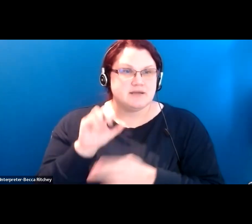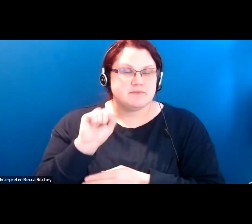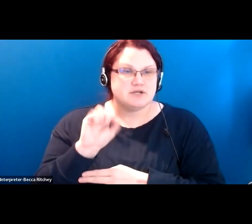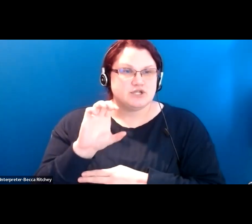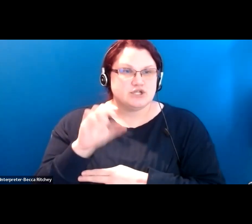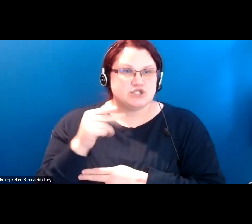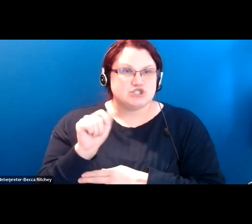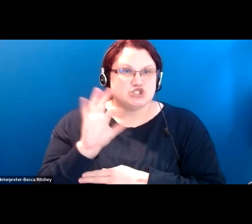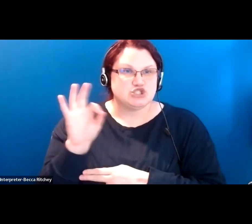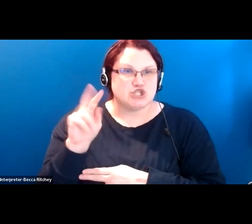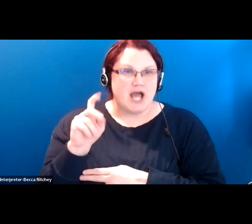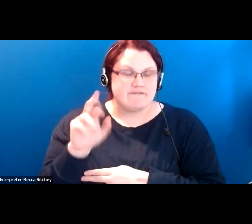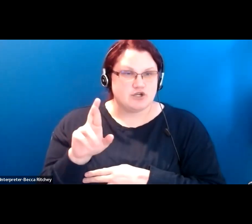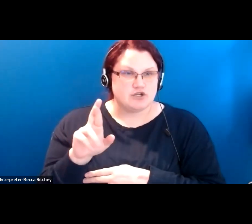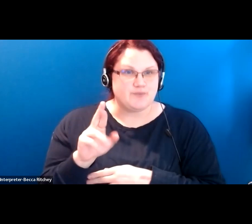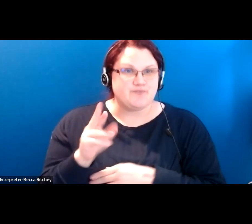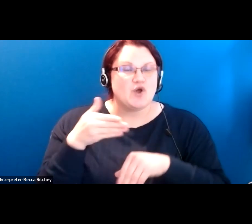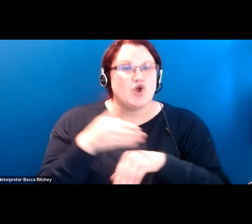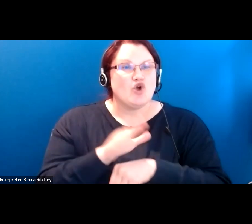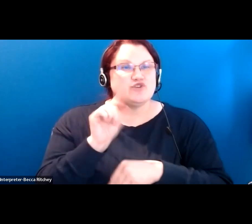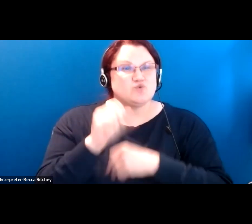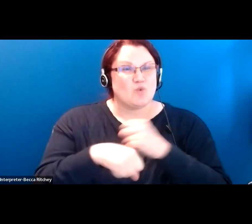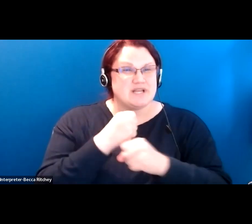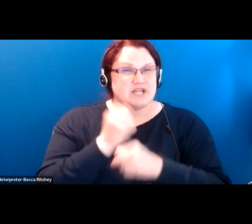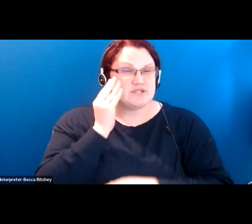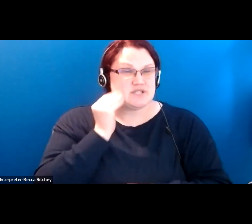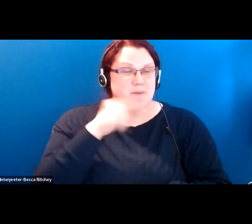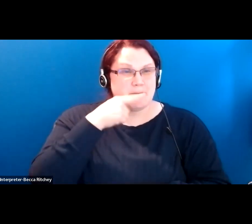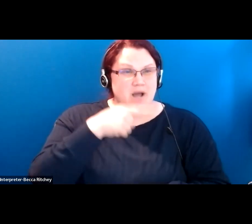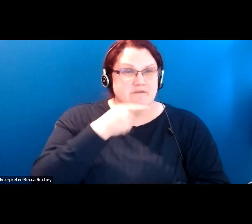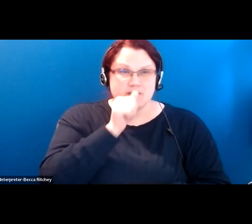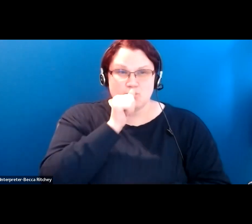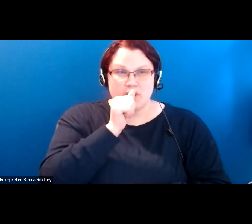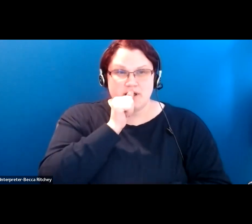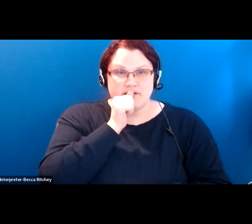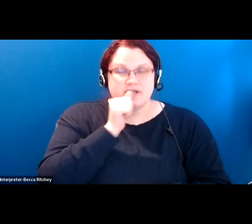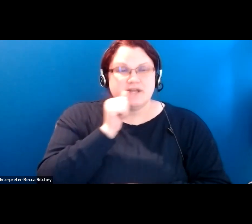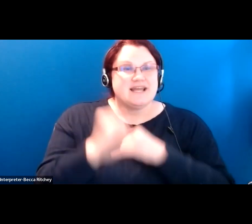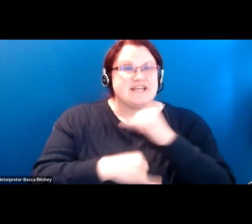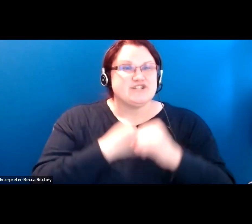Mr. Rick Schaffner has over 20 years of experience in public, private, and International Education.